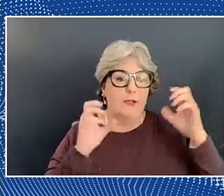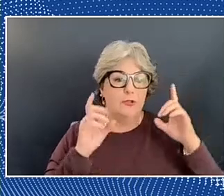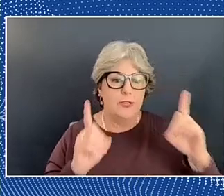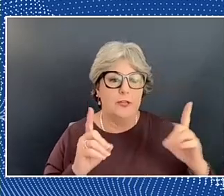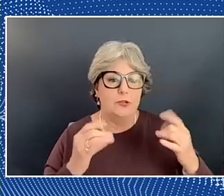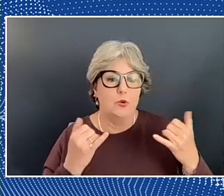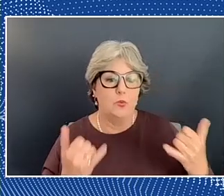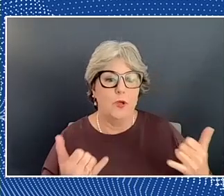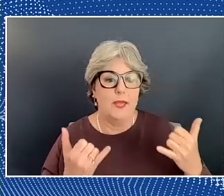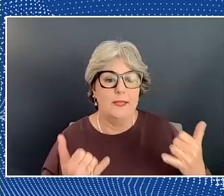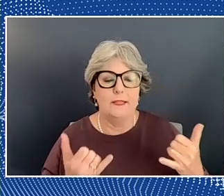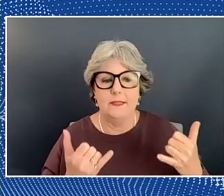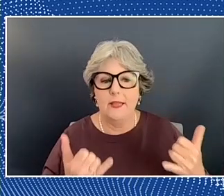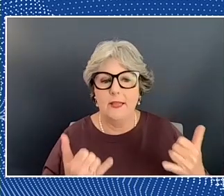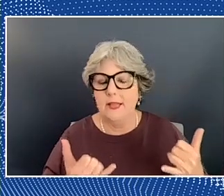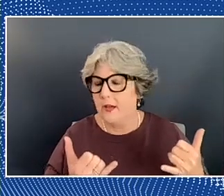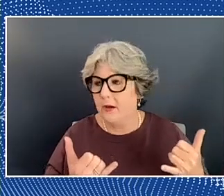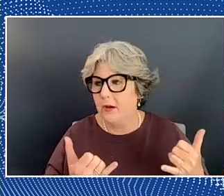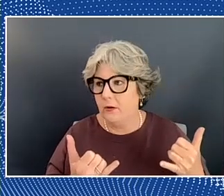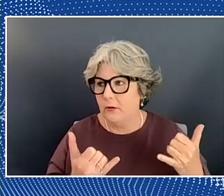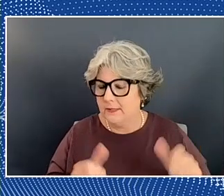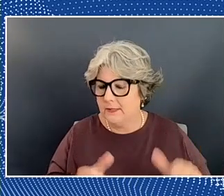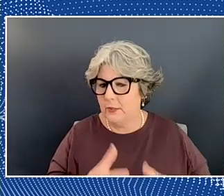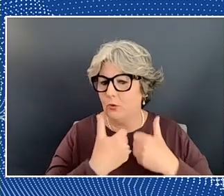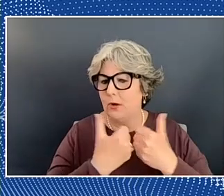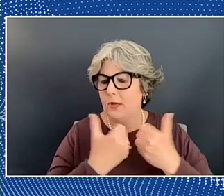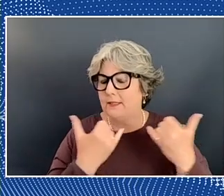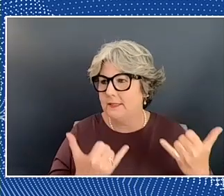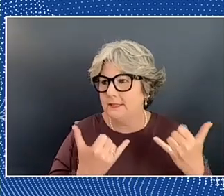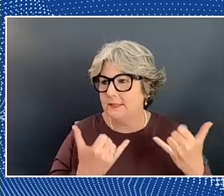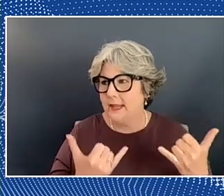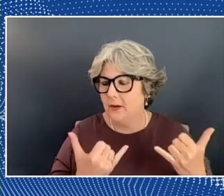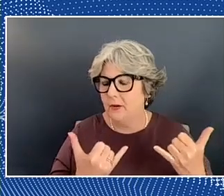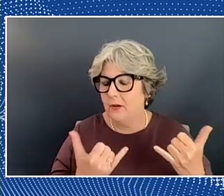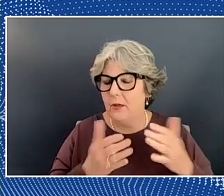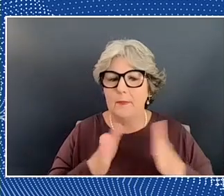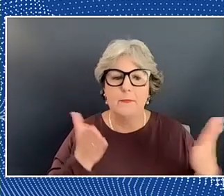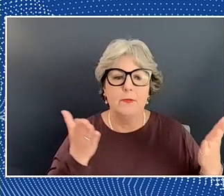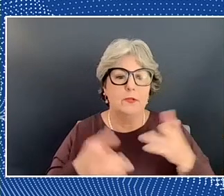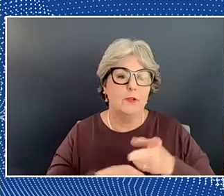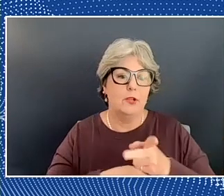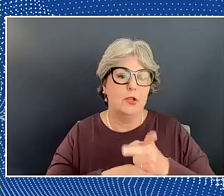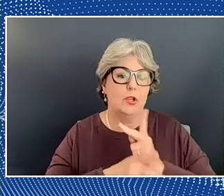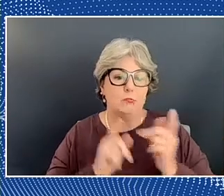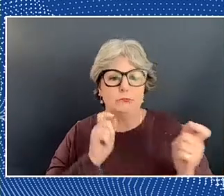an adjunct crisis, and the Public Service Loan Forgiveness changes, although important and made some